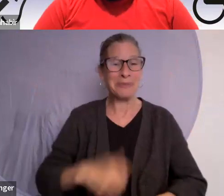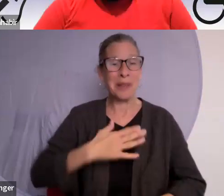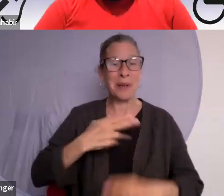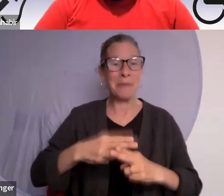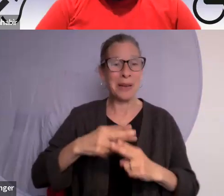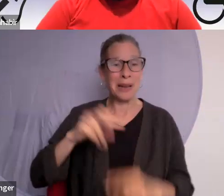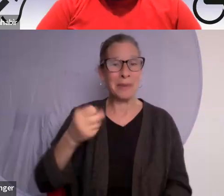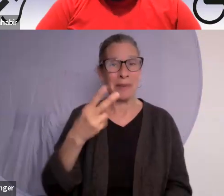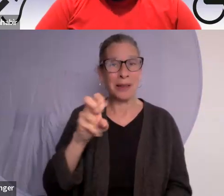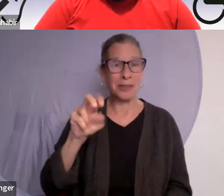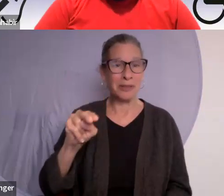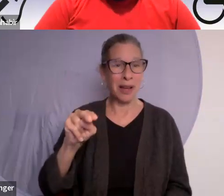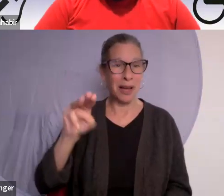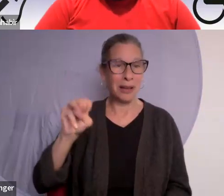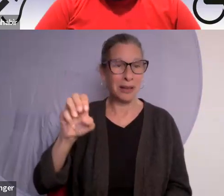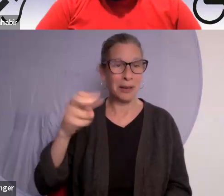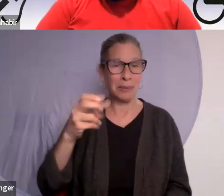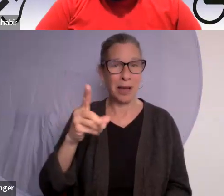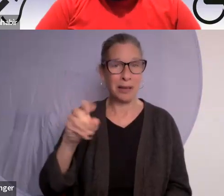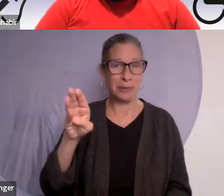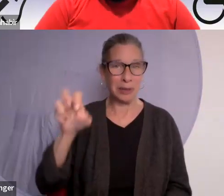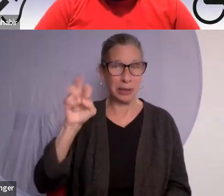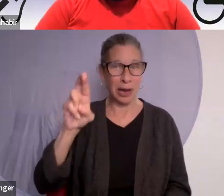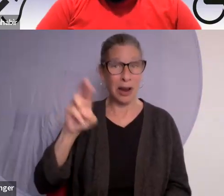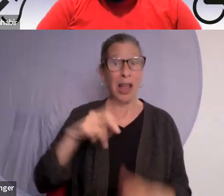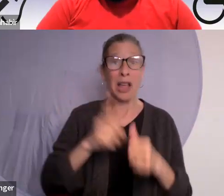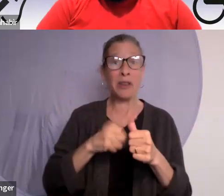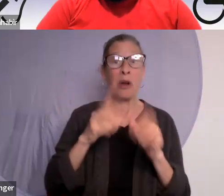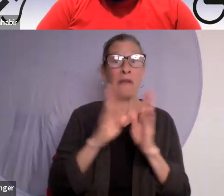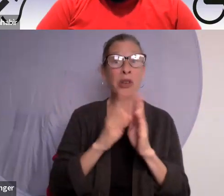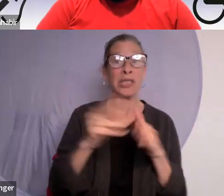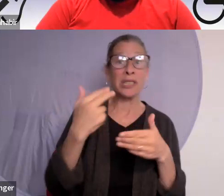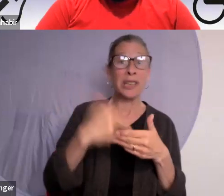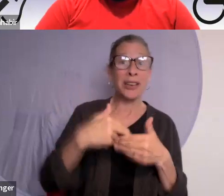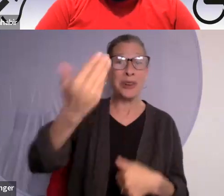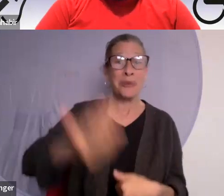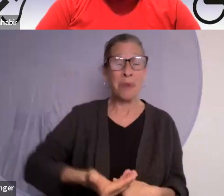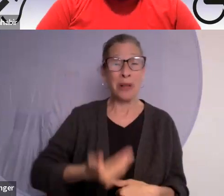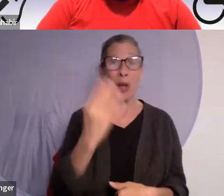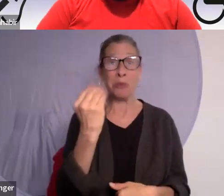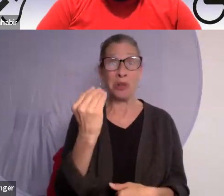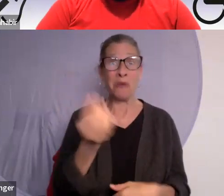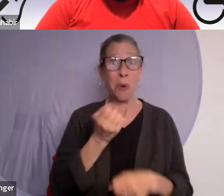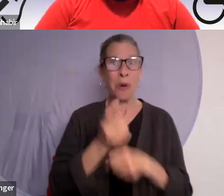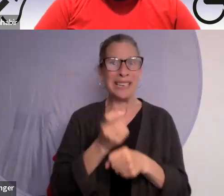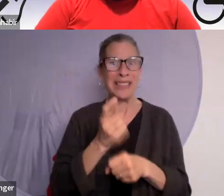Mahabir. If this is your first session of the day, welcome to the 14th annual CUNY Accessibility Conference. And